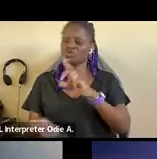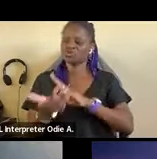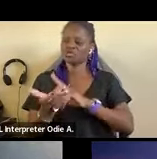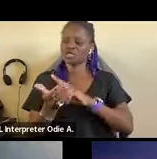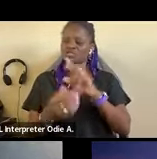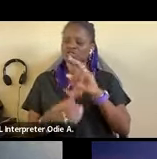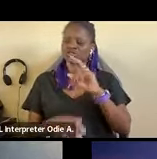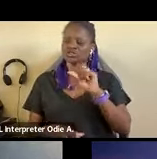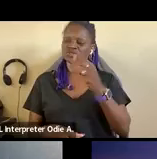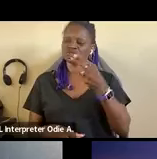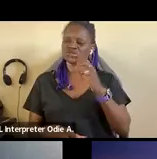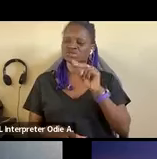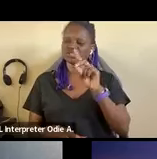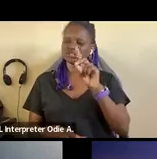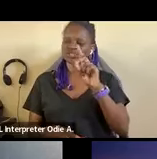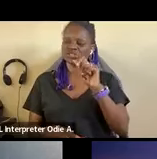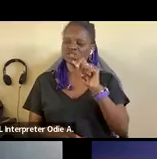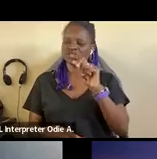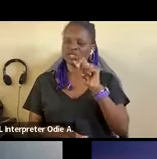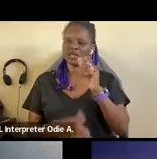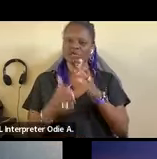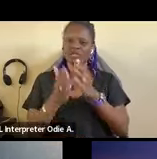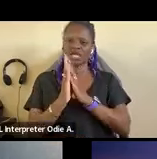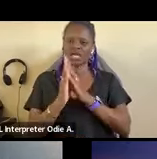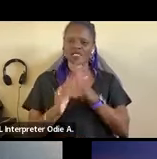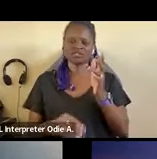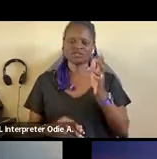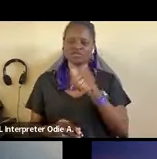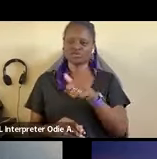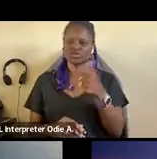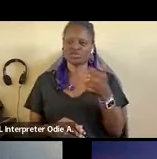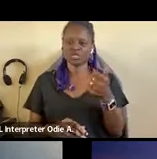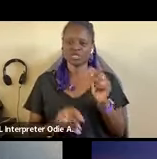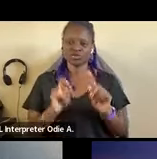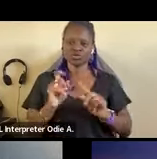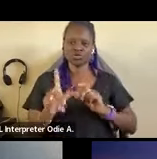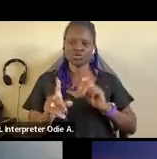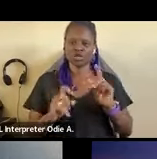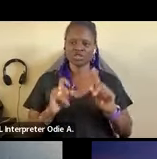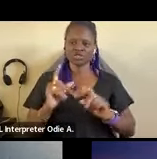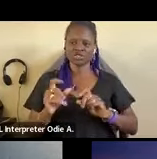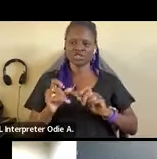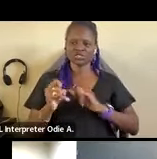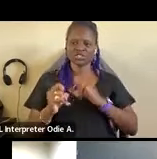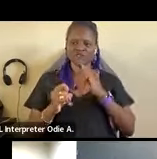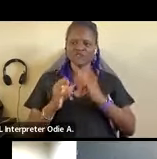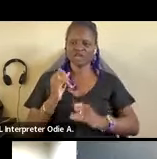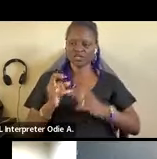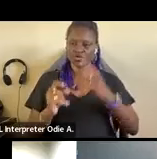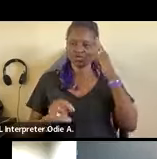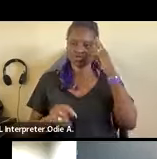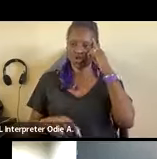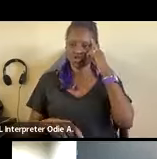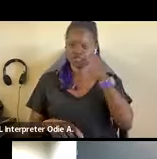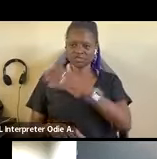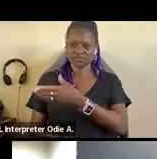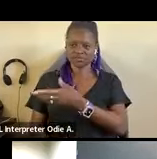At this point, I'll ask our panelists if they have any other final thoughts before we sign off today.